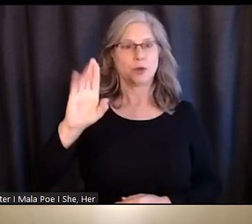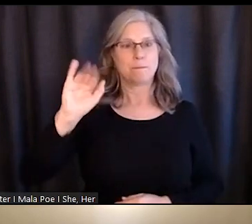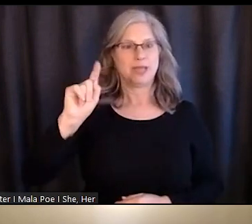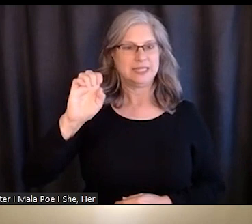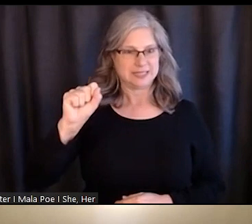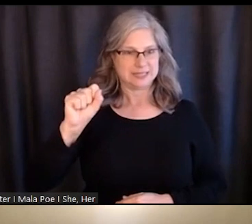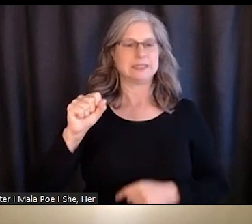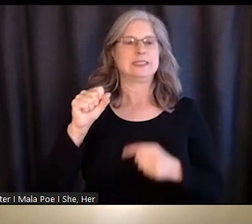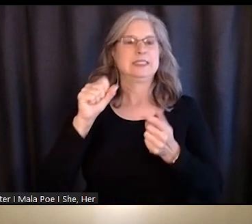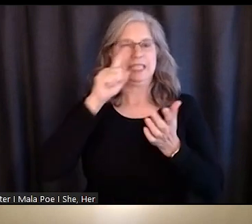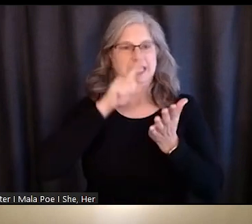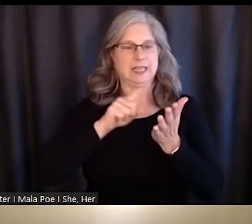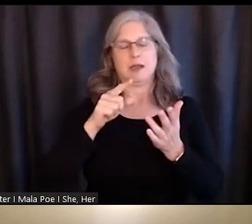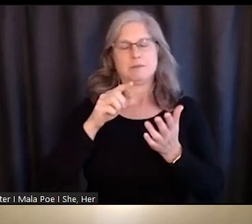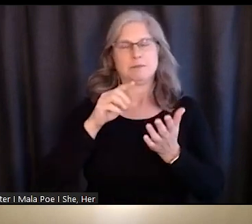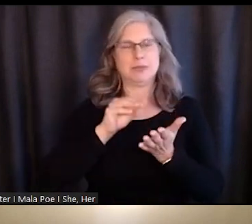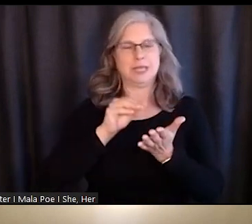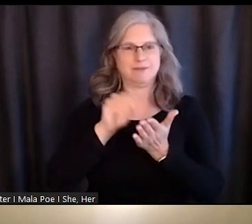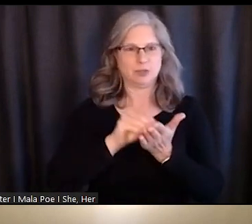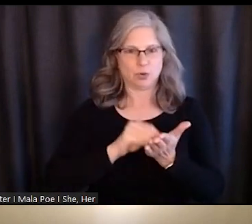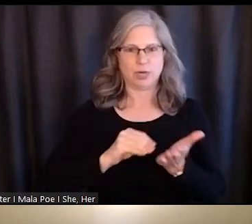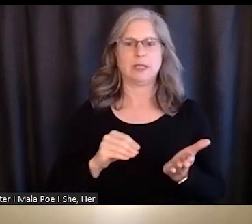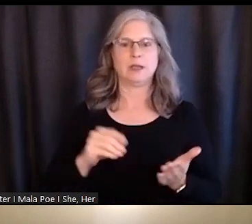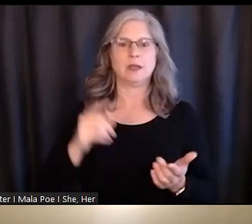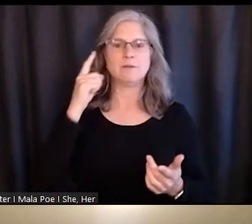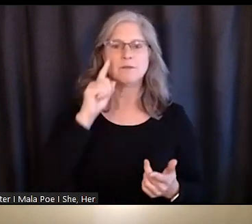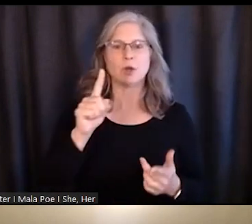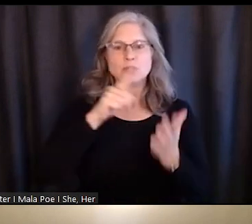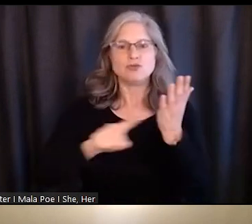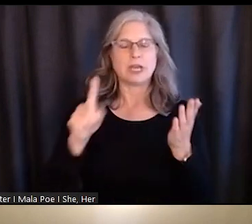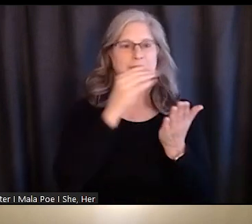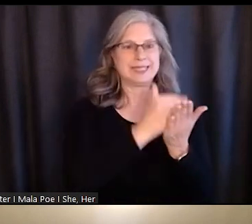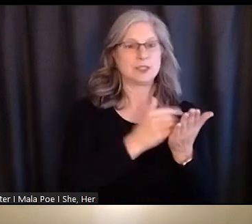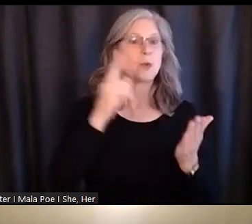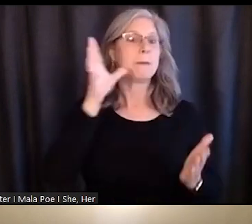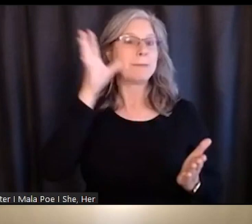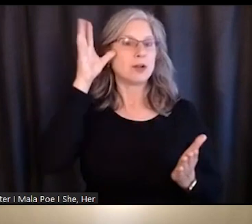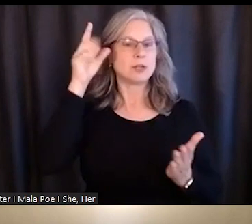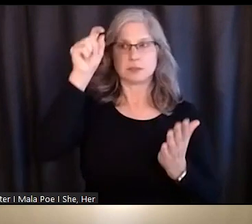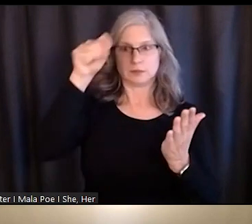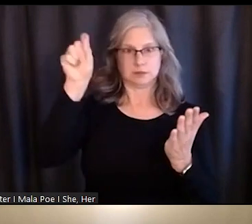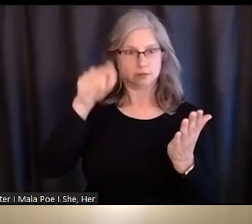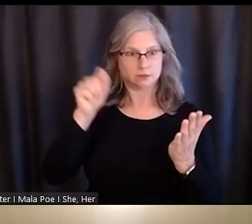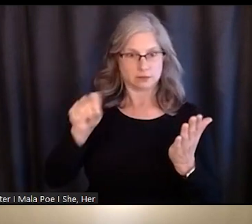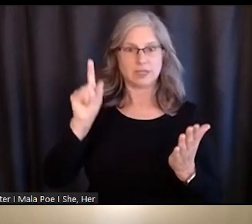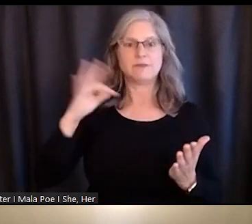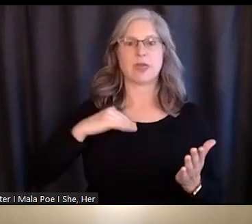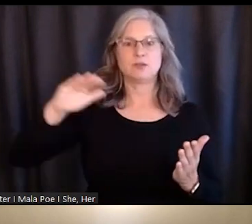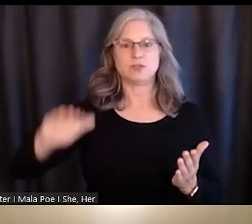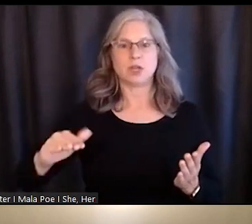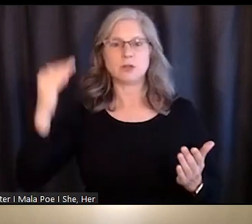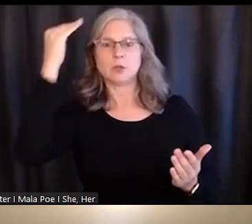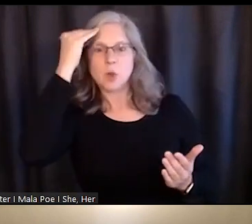So these are parental checklists where parents are marked whether or not their infant knows or doesn't know a particular word.